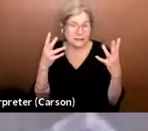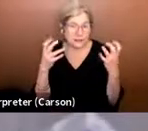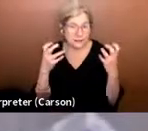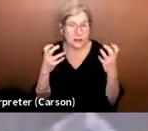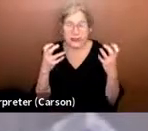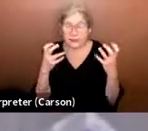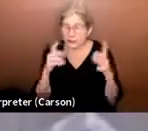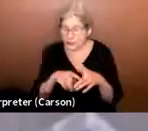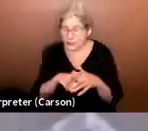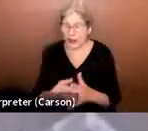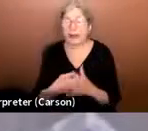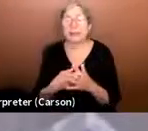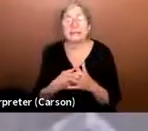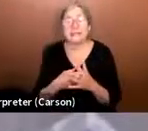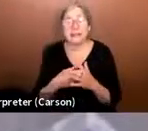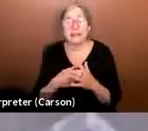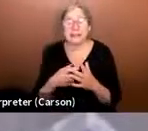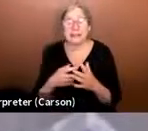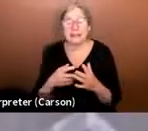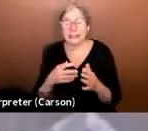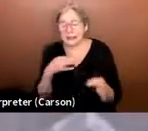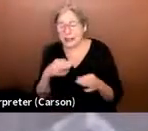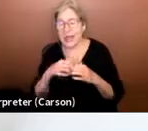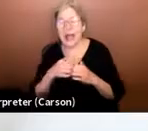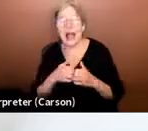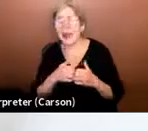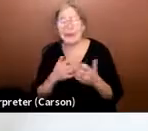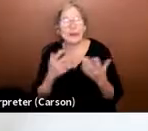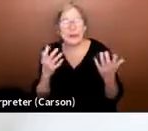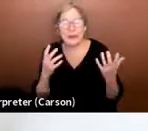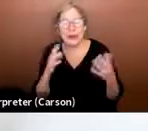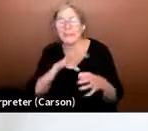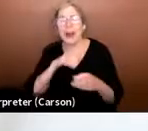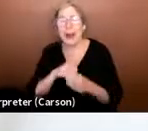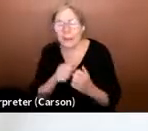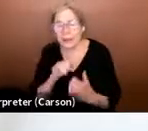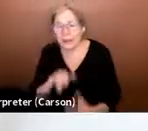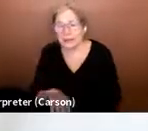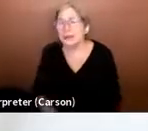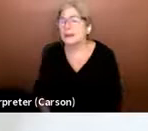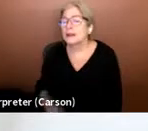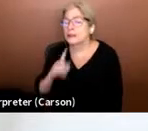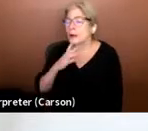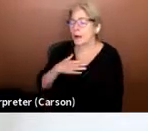and tell us how you came to this? Matthew Shifrin: Sure. My comic book adventure